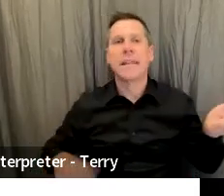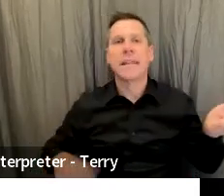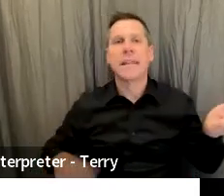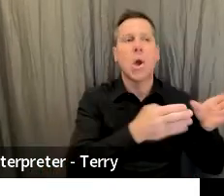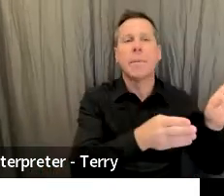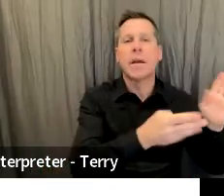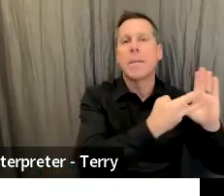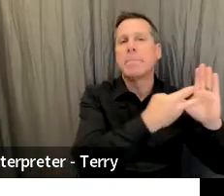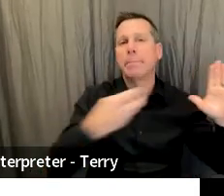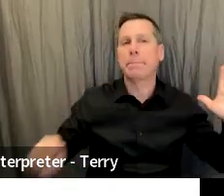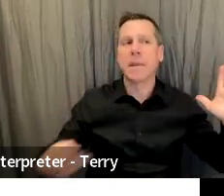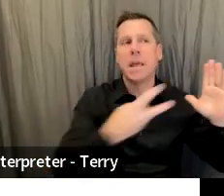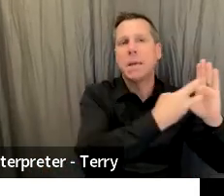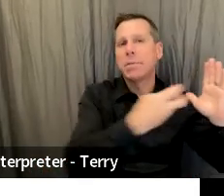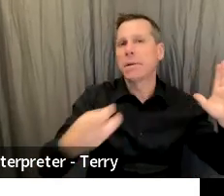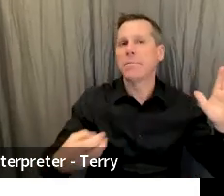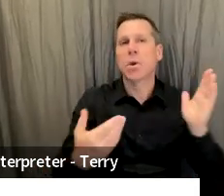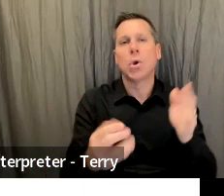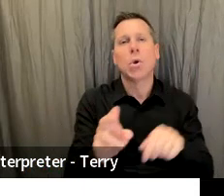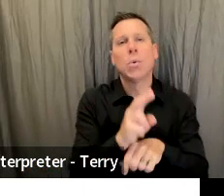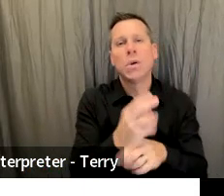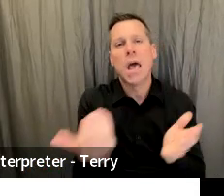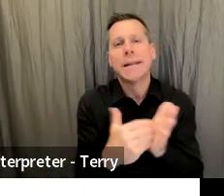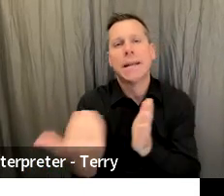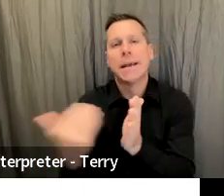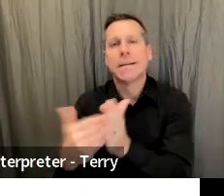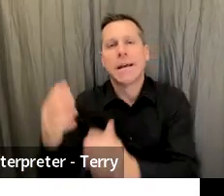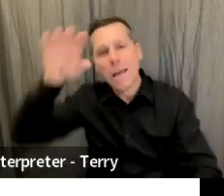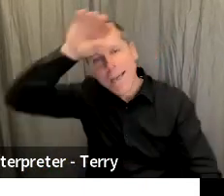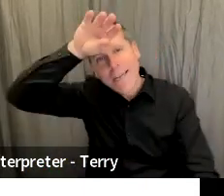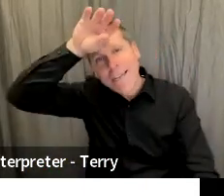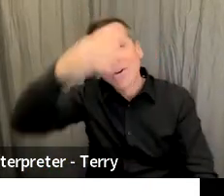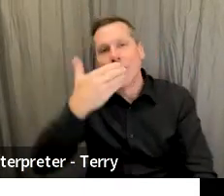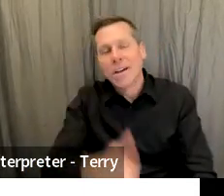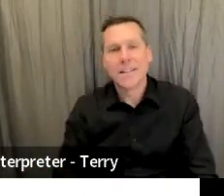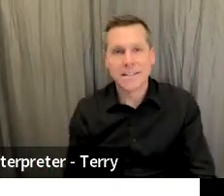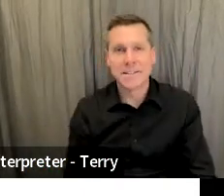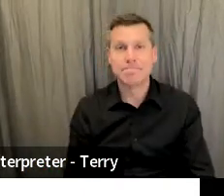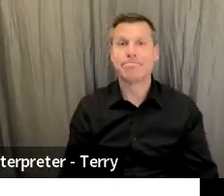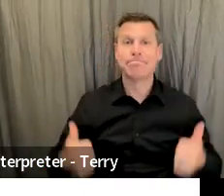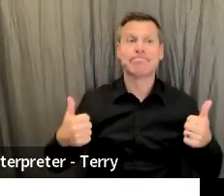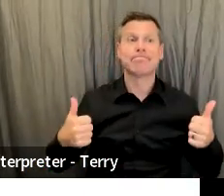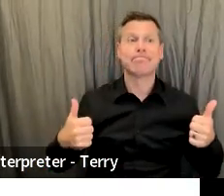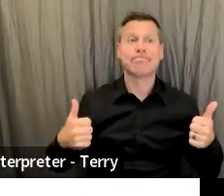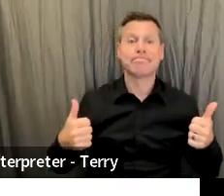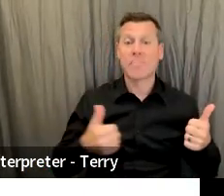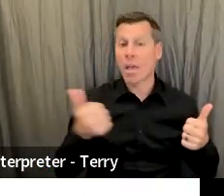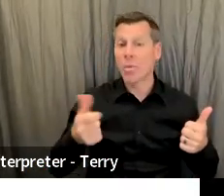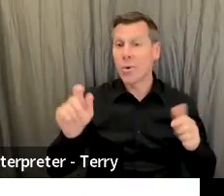We have reuse, reuse, reuse. All right. Any other questions?